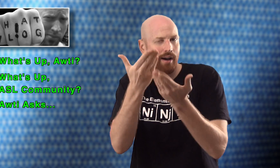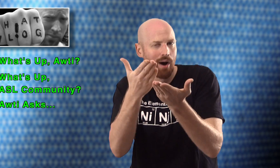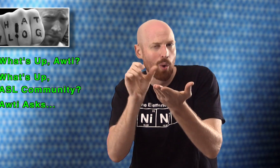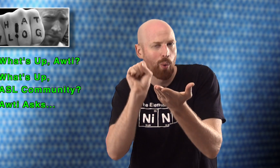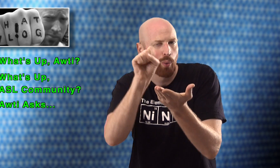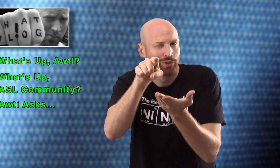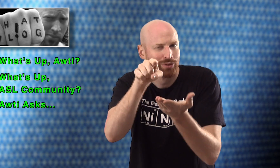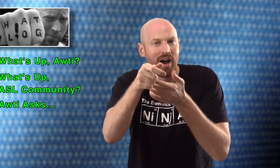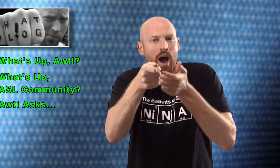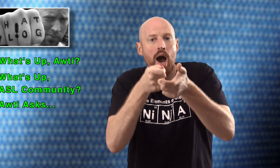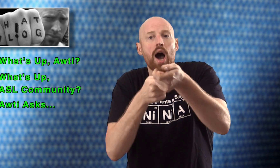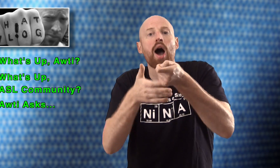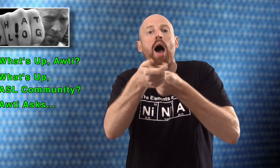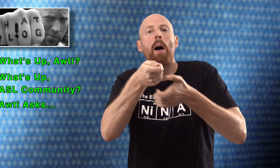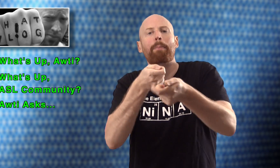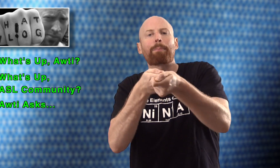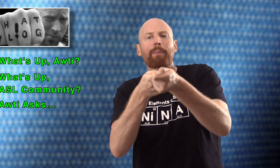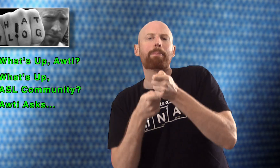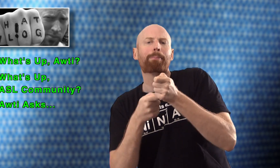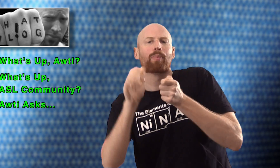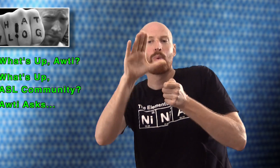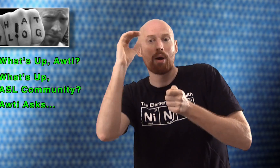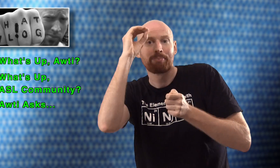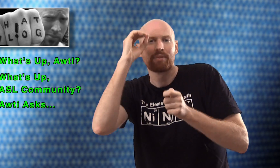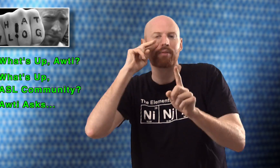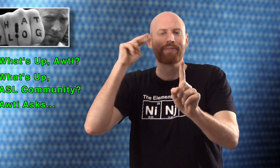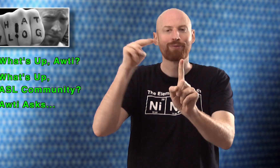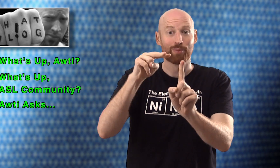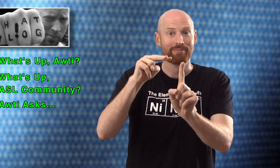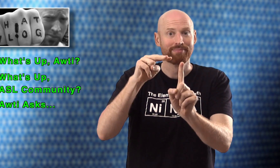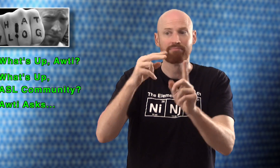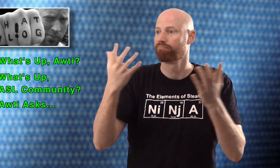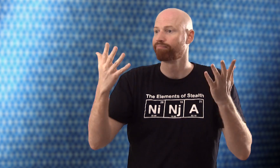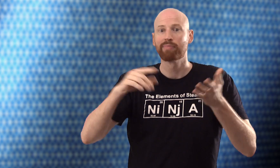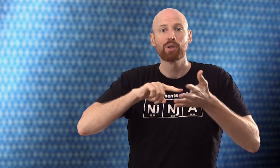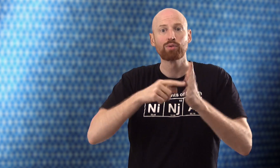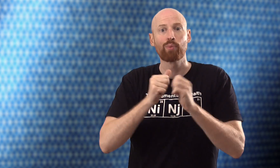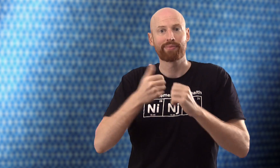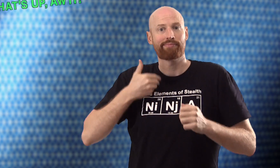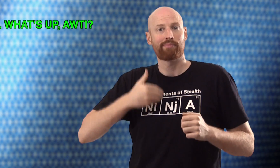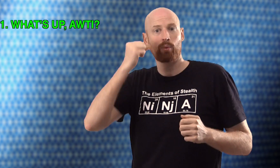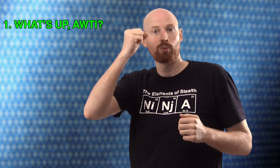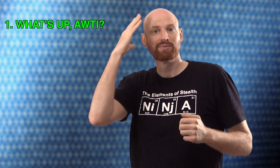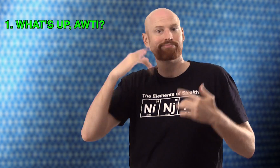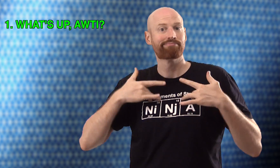you a question to try to generate some discussions and opinions on different views. So first, what's up with me, Awti: